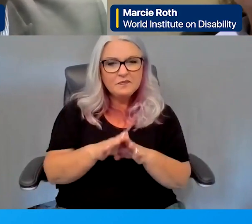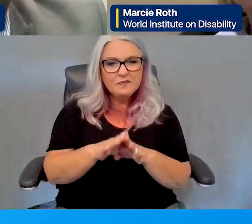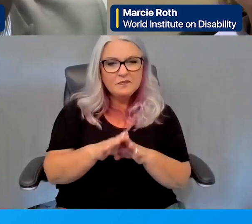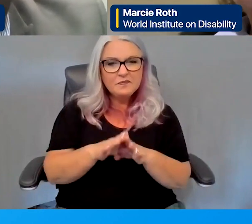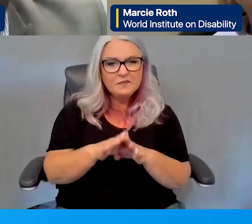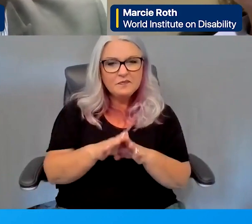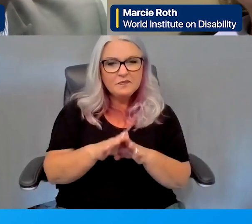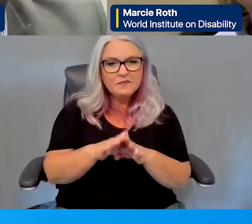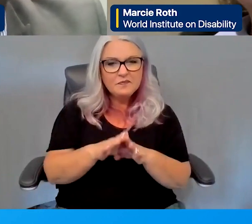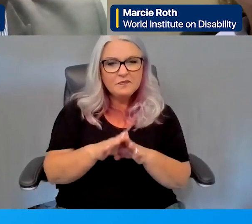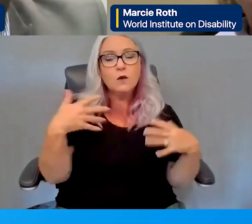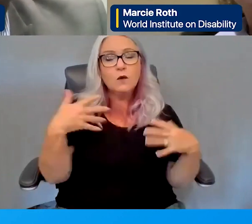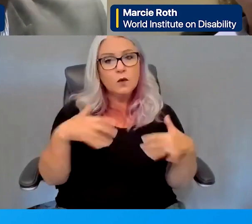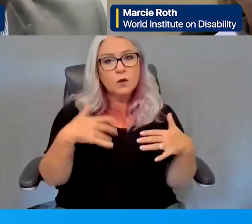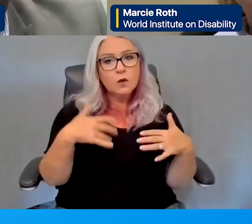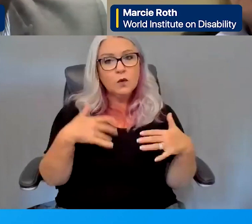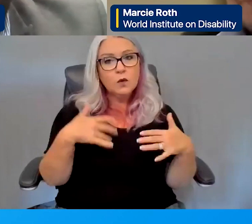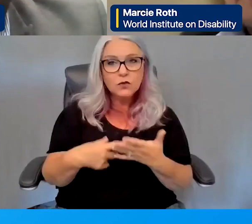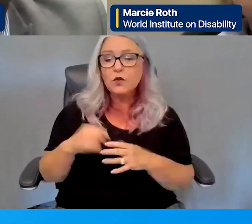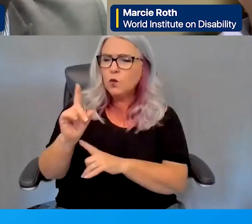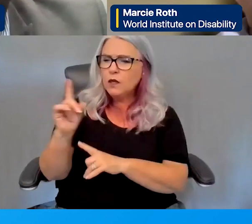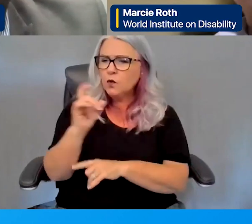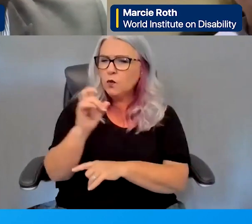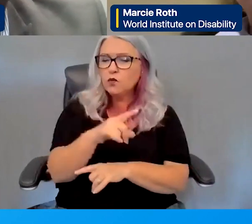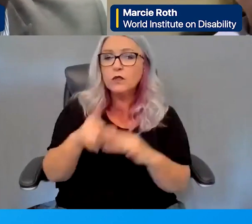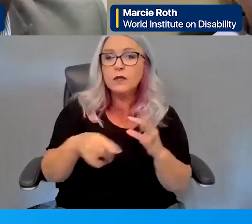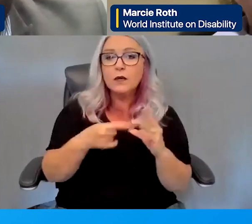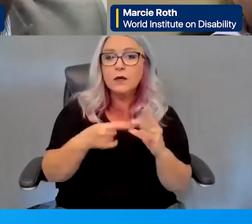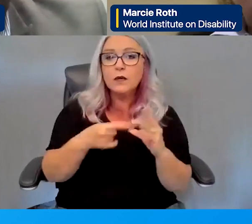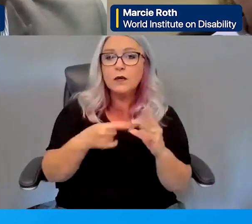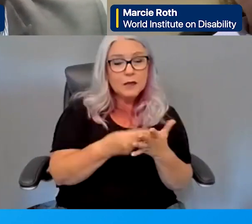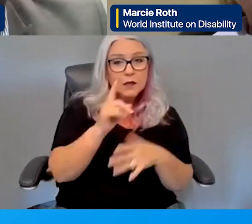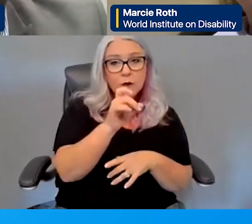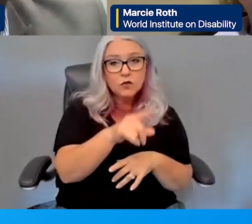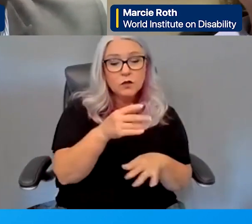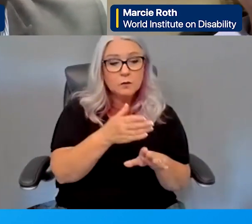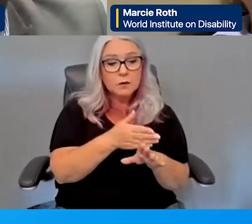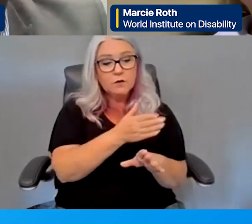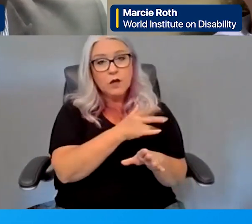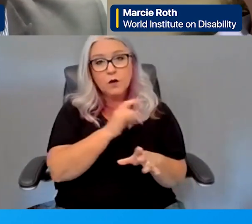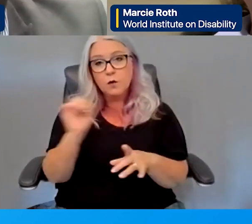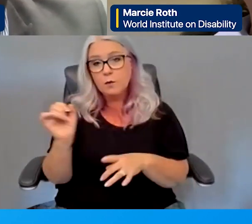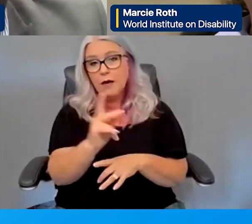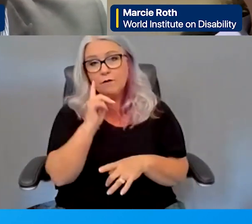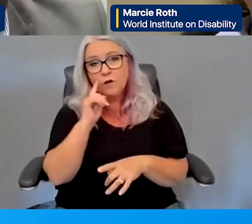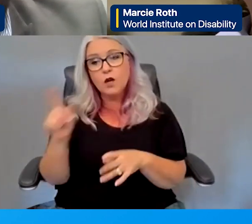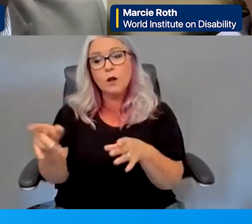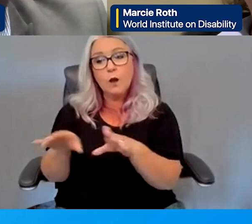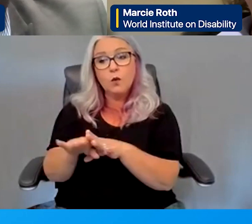question sort of related to the funding question. Before I go back to you for some closing comments is you know how many